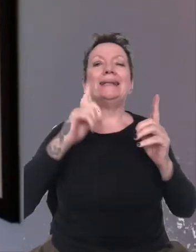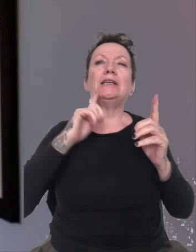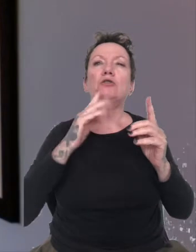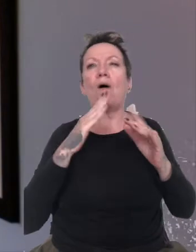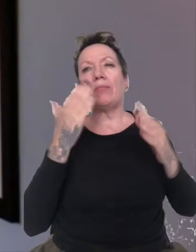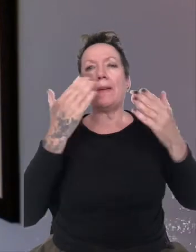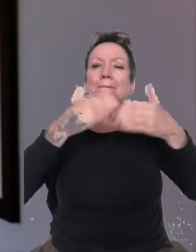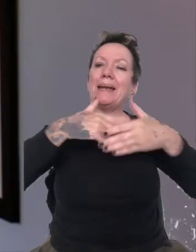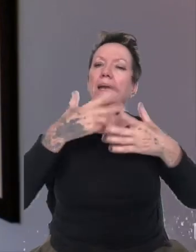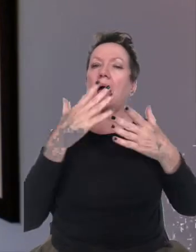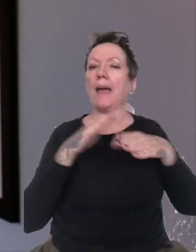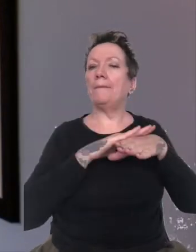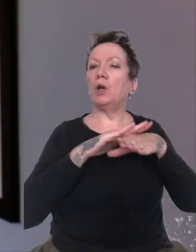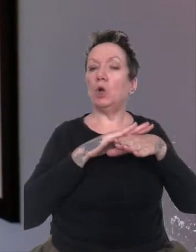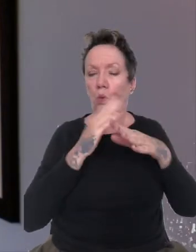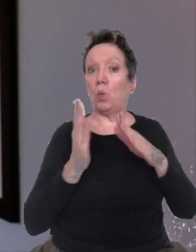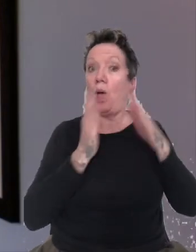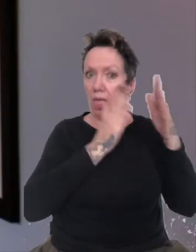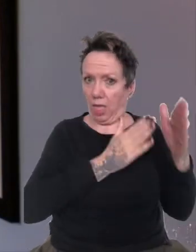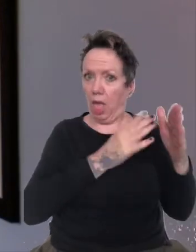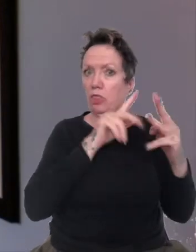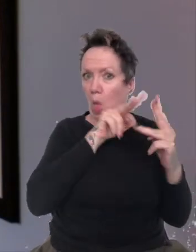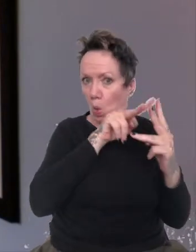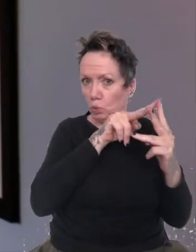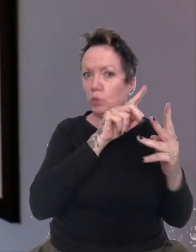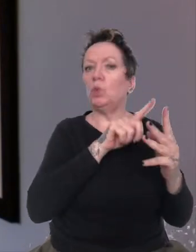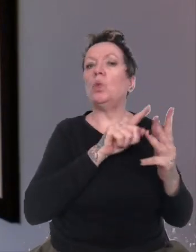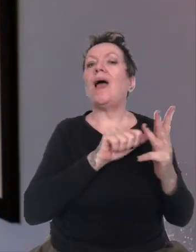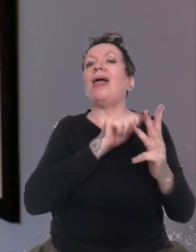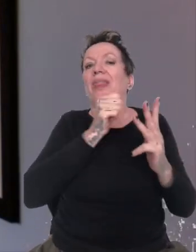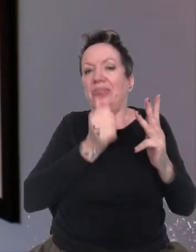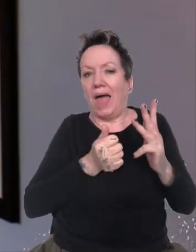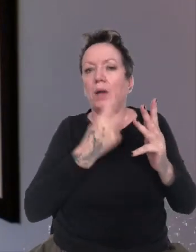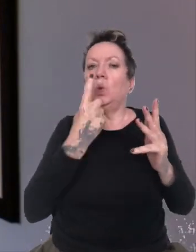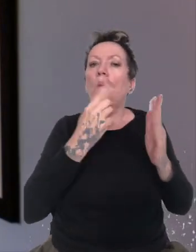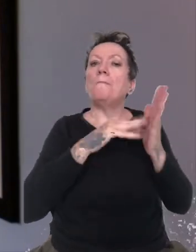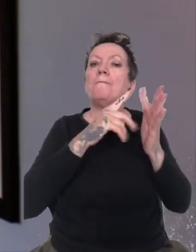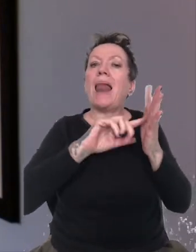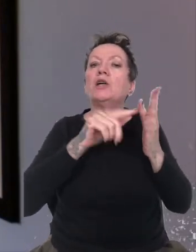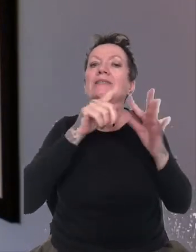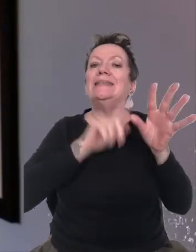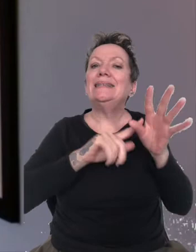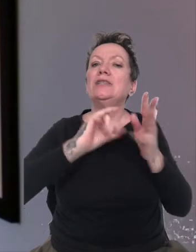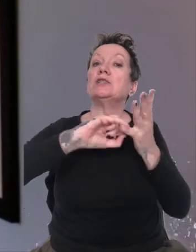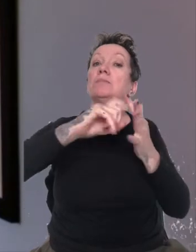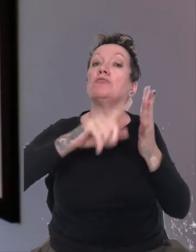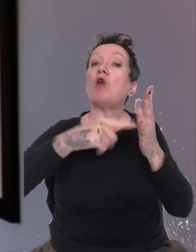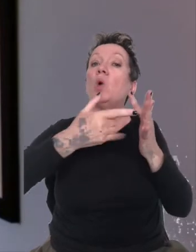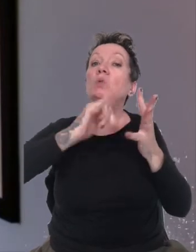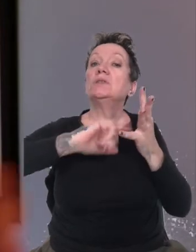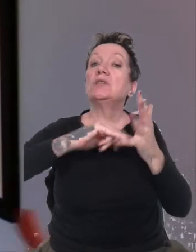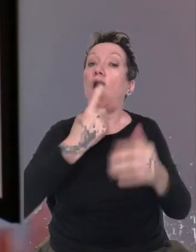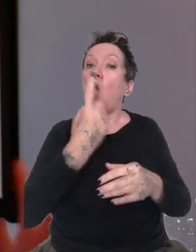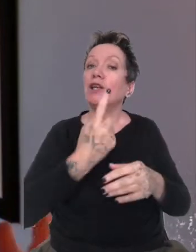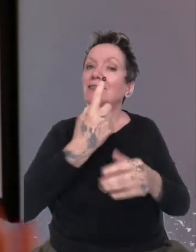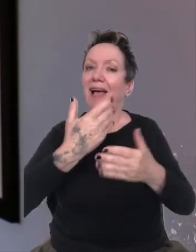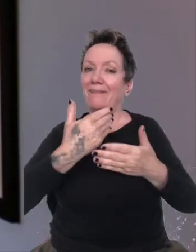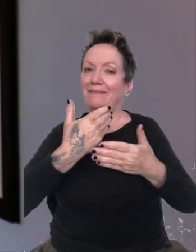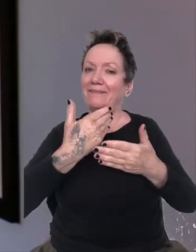We had, um, uh, melody sprouts sharing that brilliant, uh,